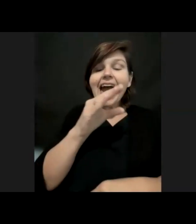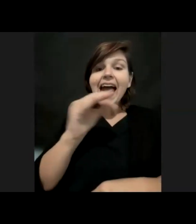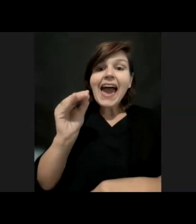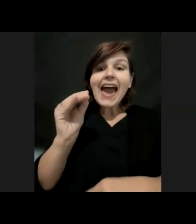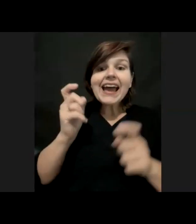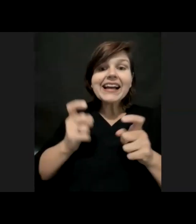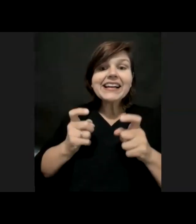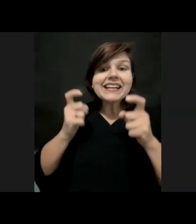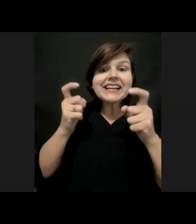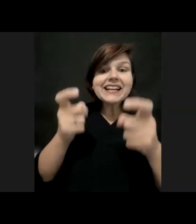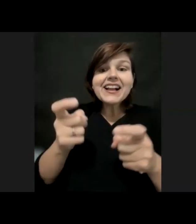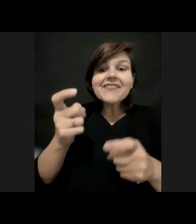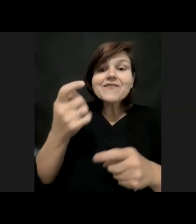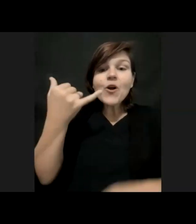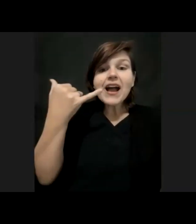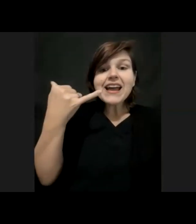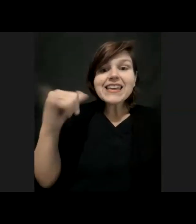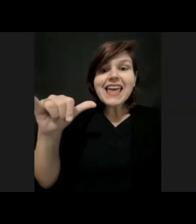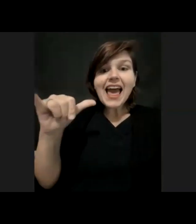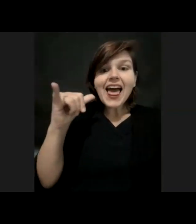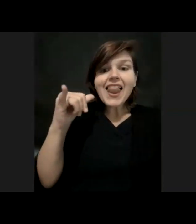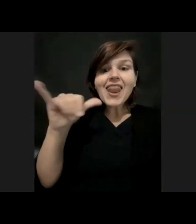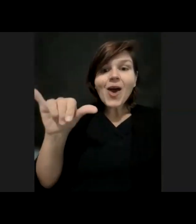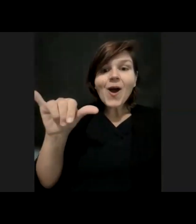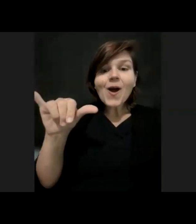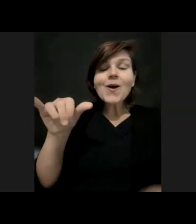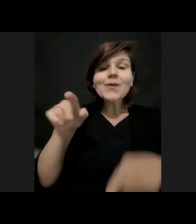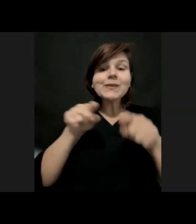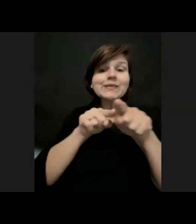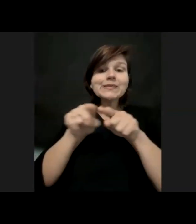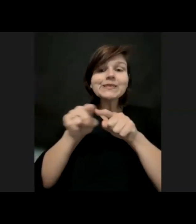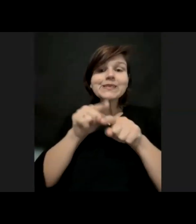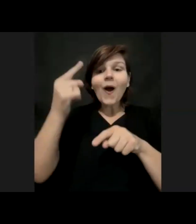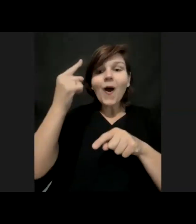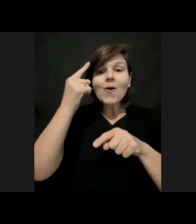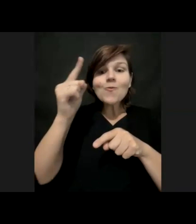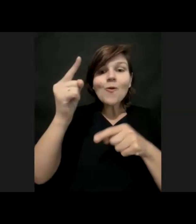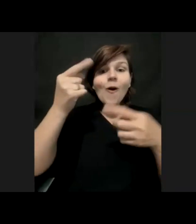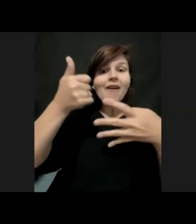One sock for each of Mr. Socks's feet.